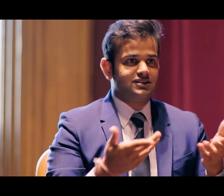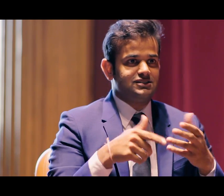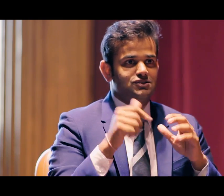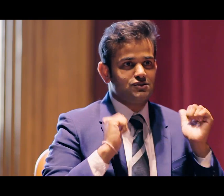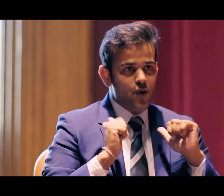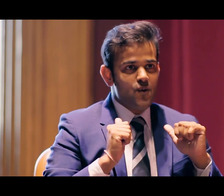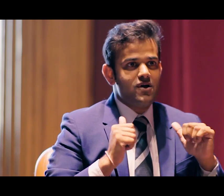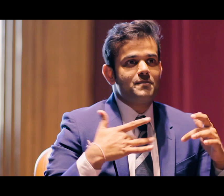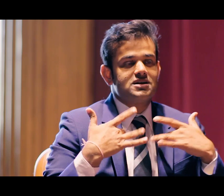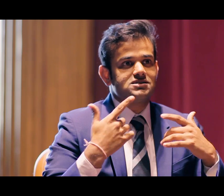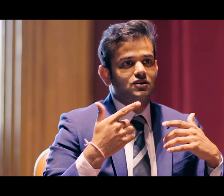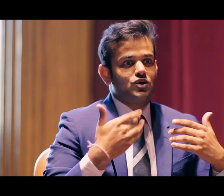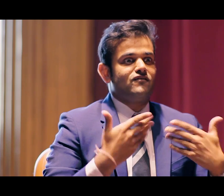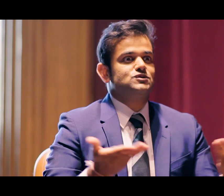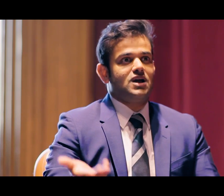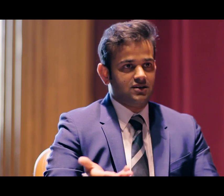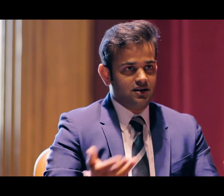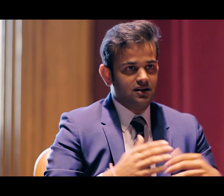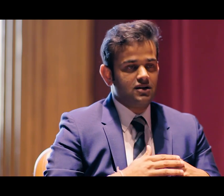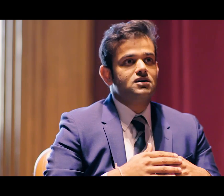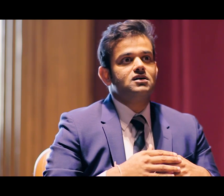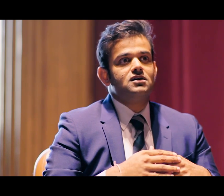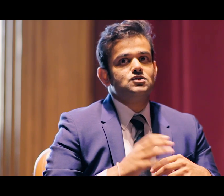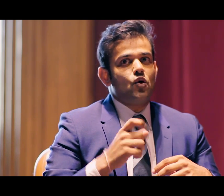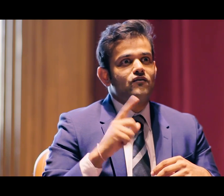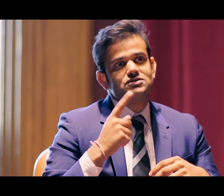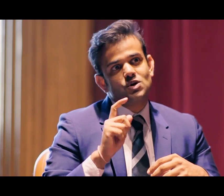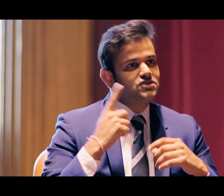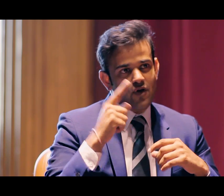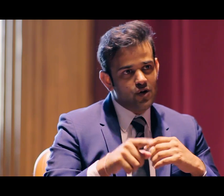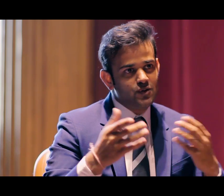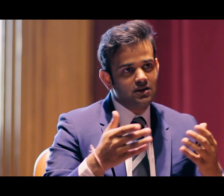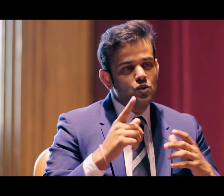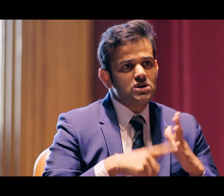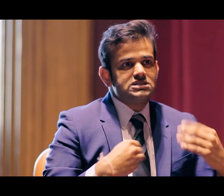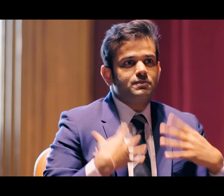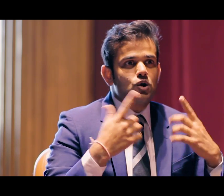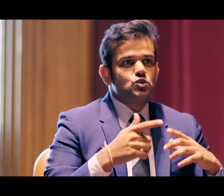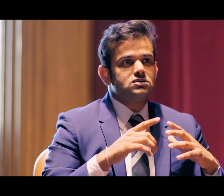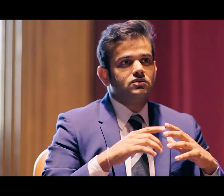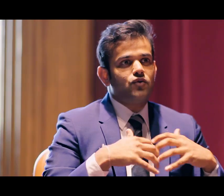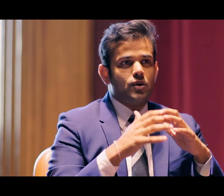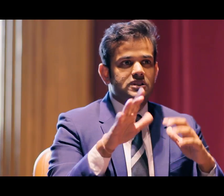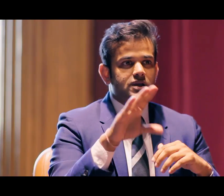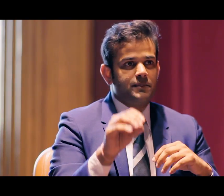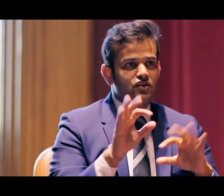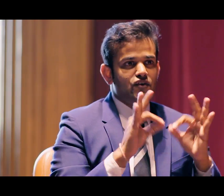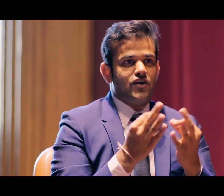Thank you for joining us on our talk show today, so glad you're here. So the first question I have for you is what inspired you